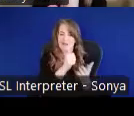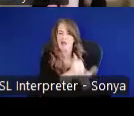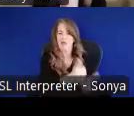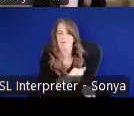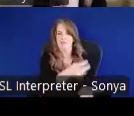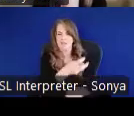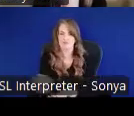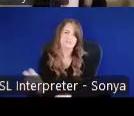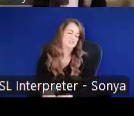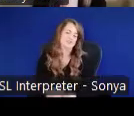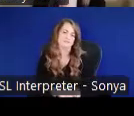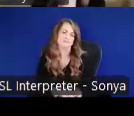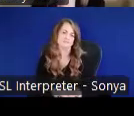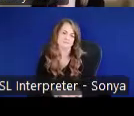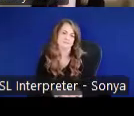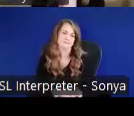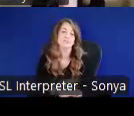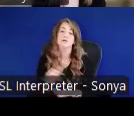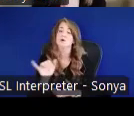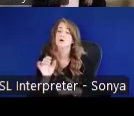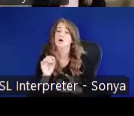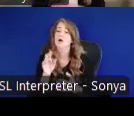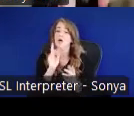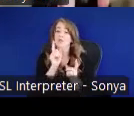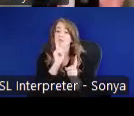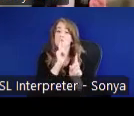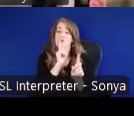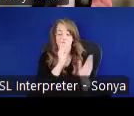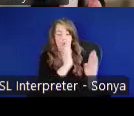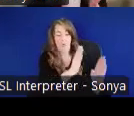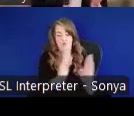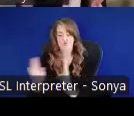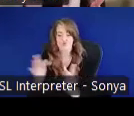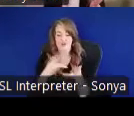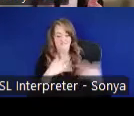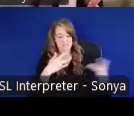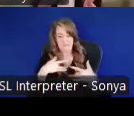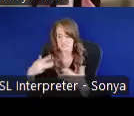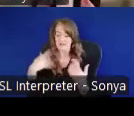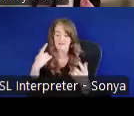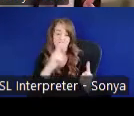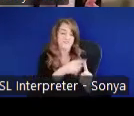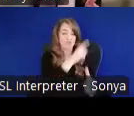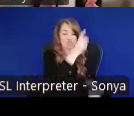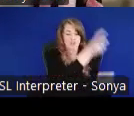changing the order of events, so making sure that we're doing the hard things first and then we're getting to do the fun things,